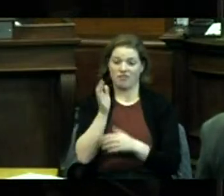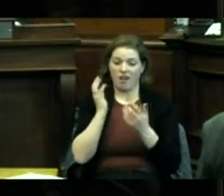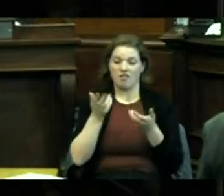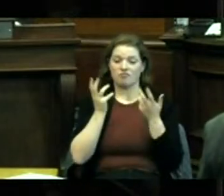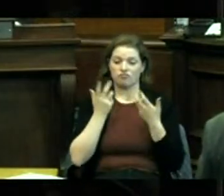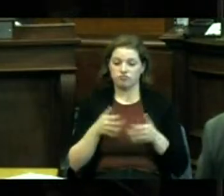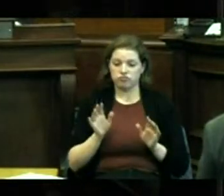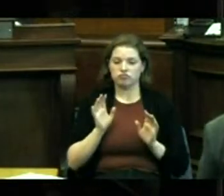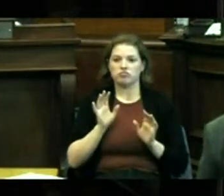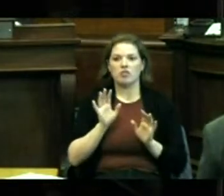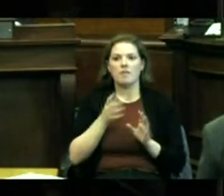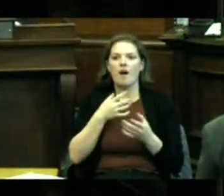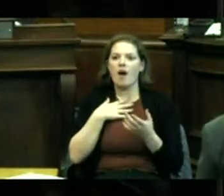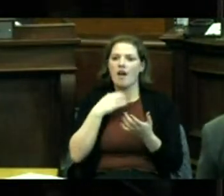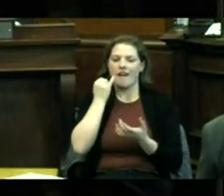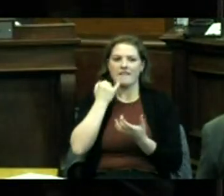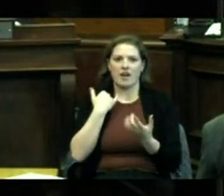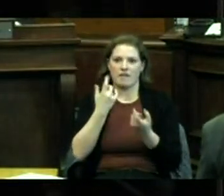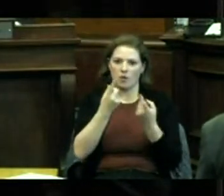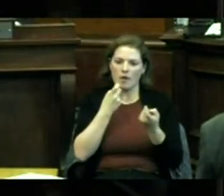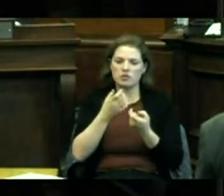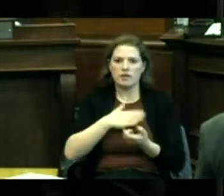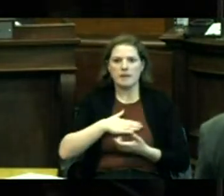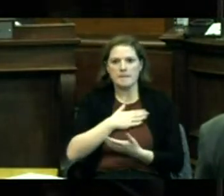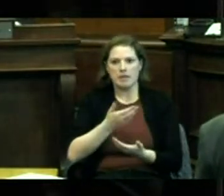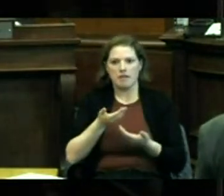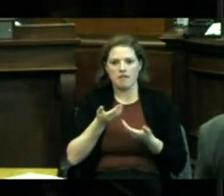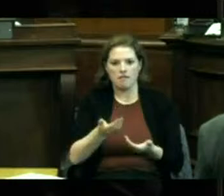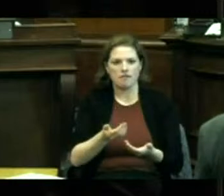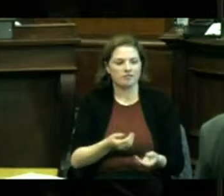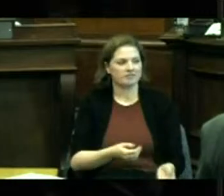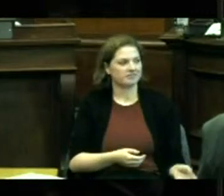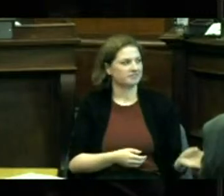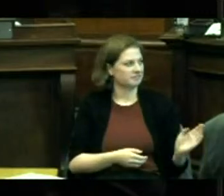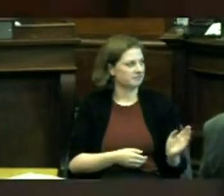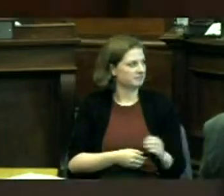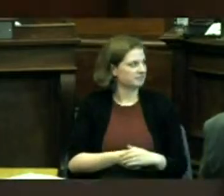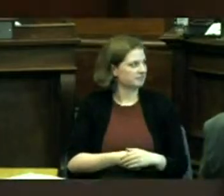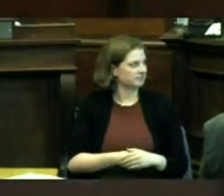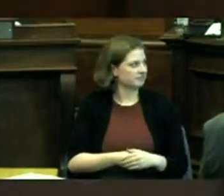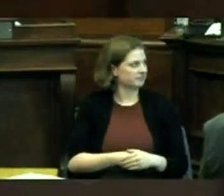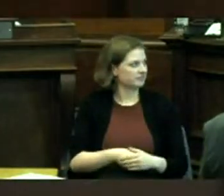we're doing there. So I believe that is the end of my